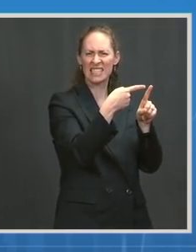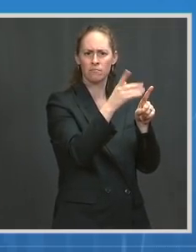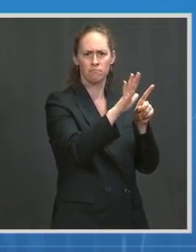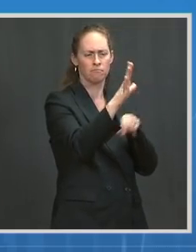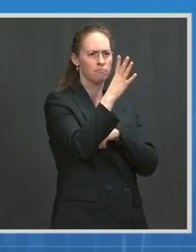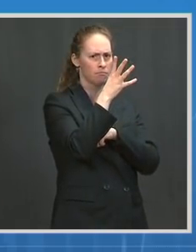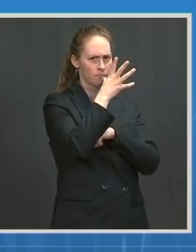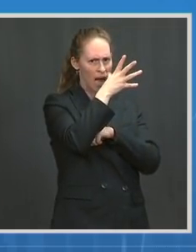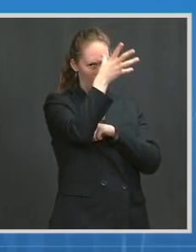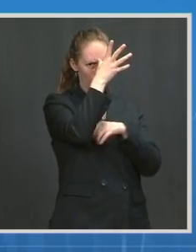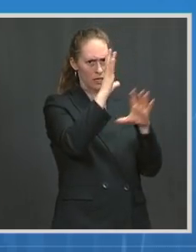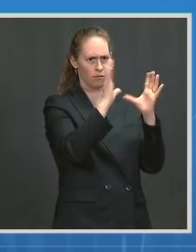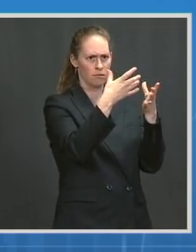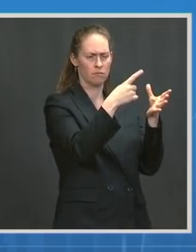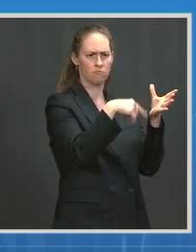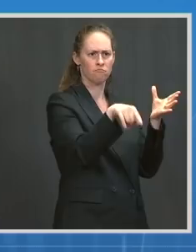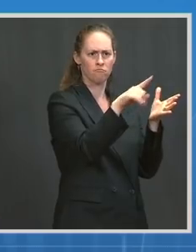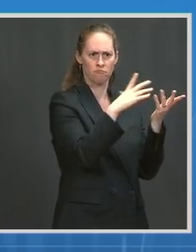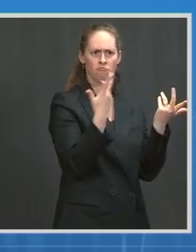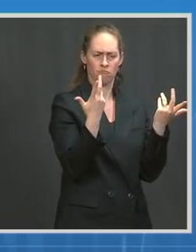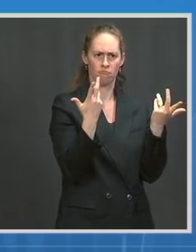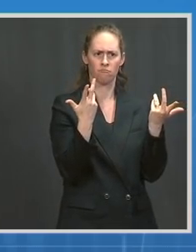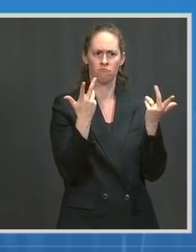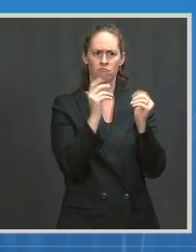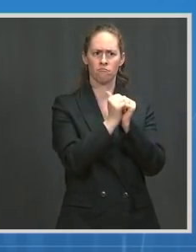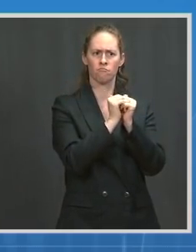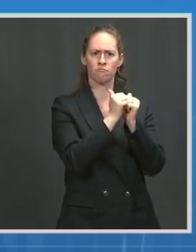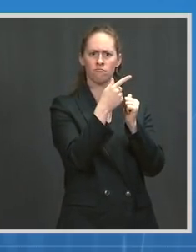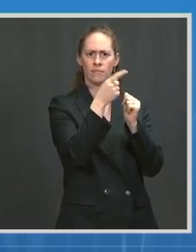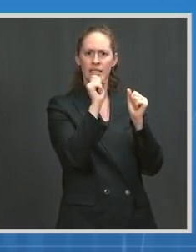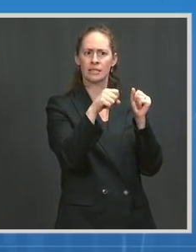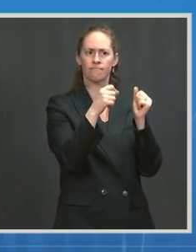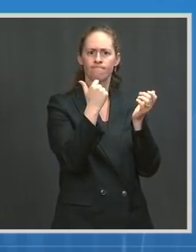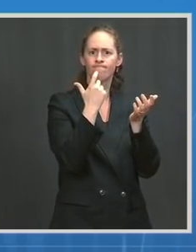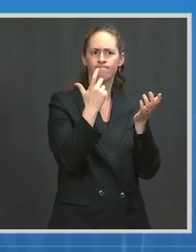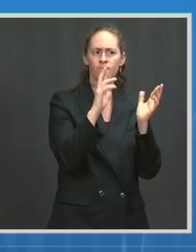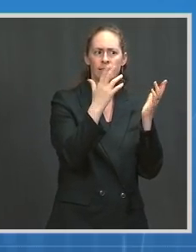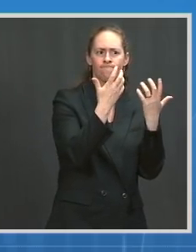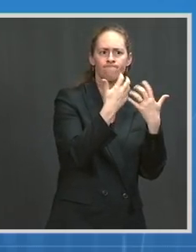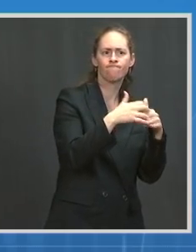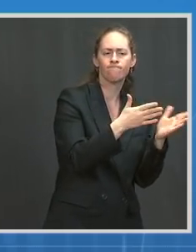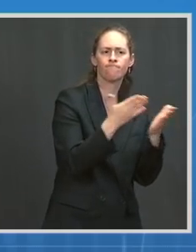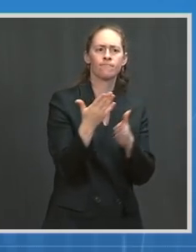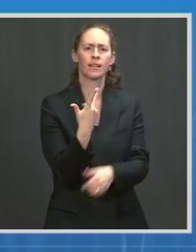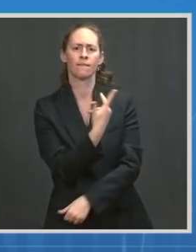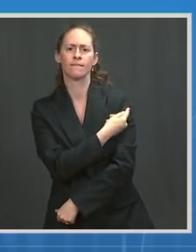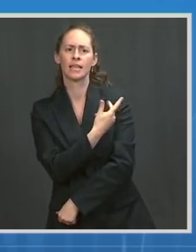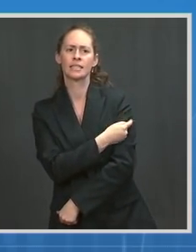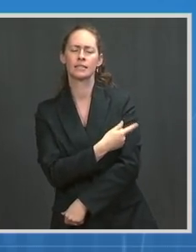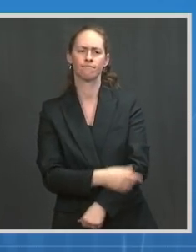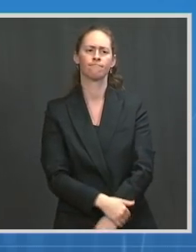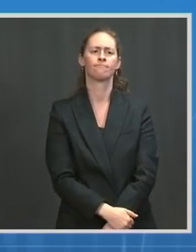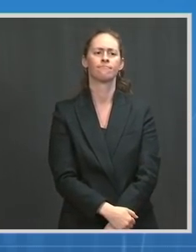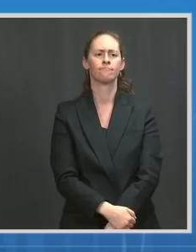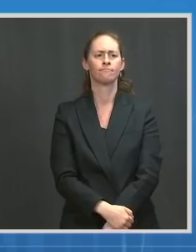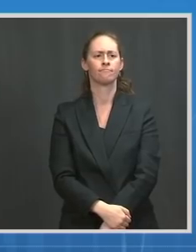now vaccinated since there was such hesitation in the African American community throughout the pandemic?